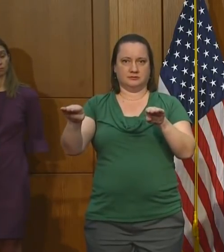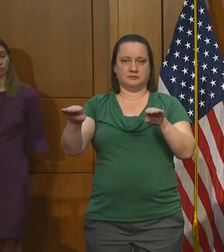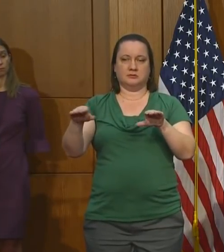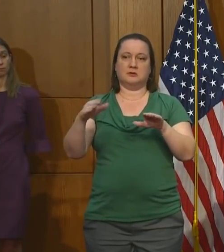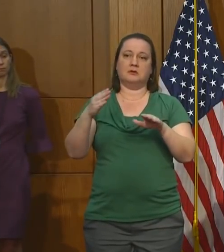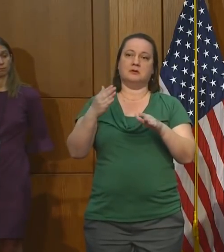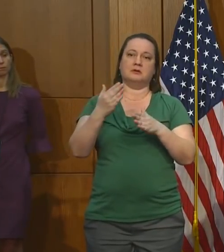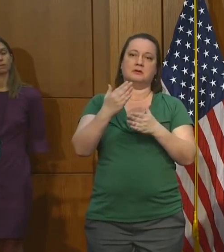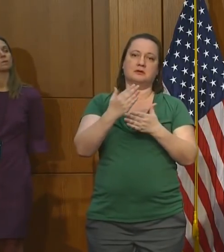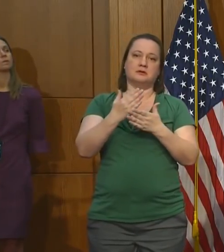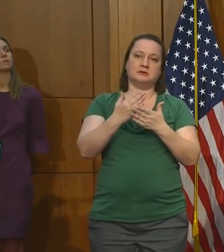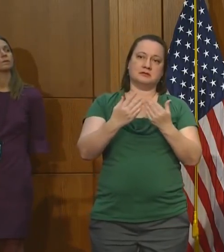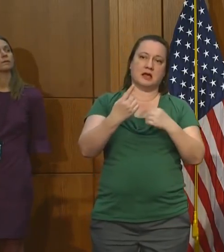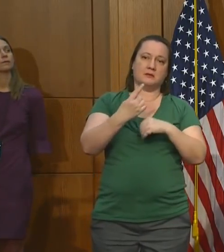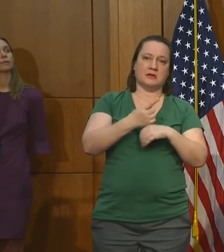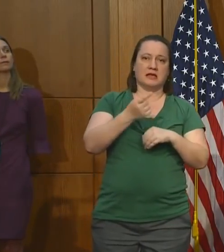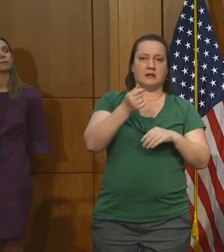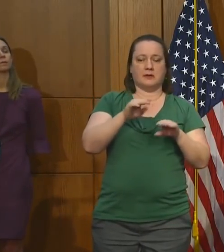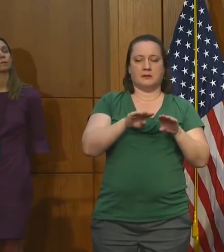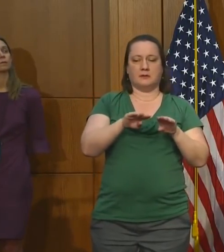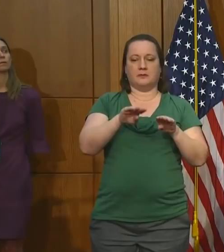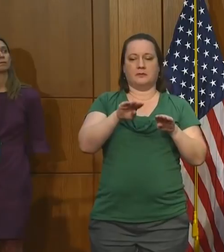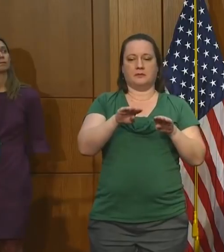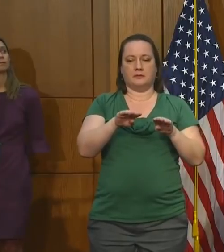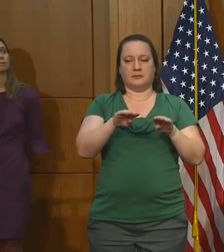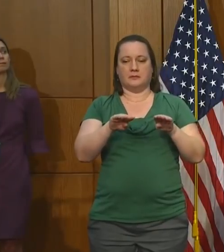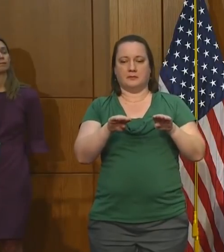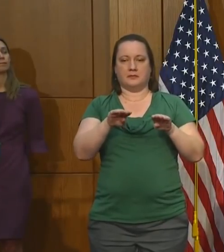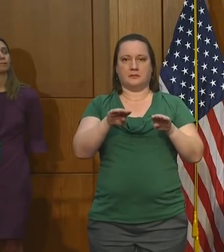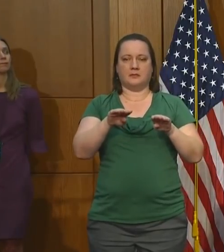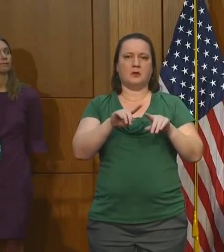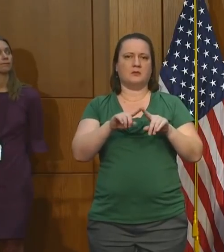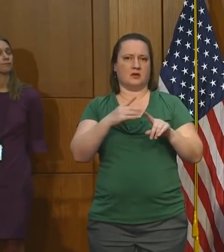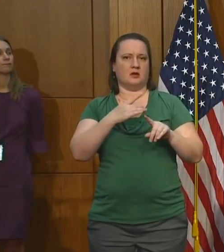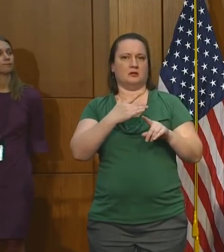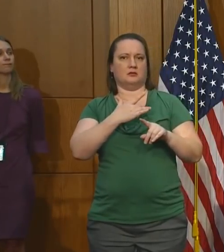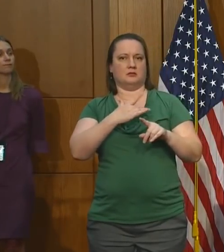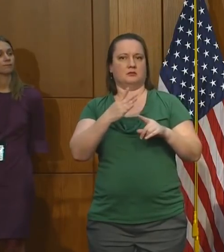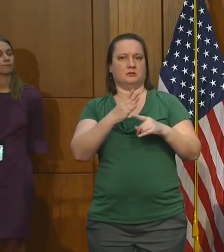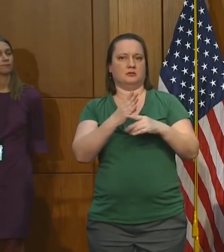WHO ARE IN THE ICU AND NEED TO BE ON A VENTILATOR THAT HAS REMAINED FLAT- THERE MAY BE